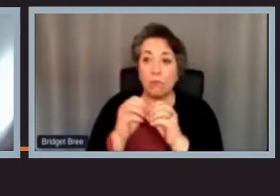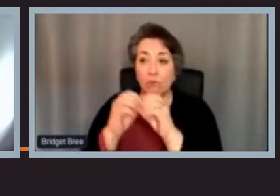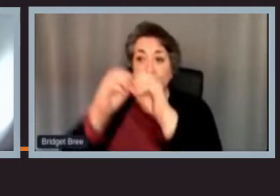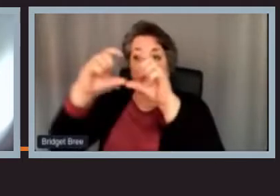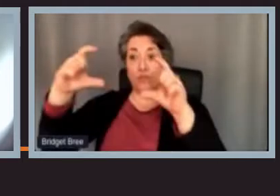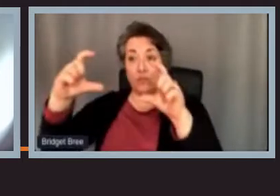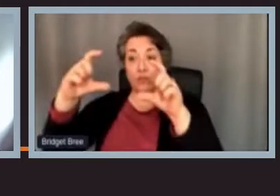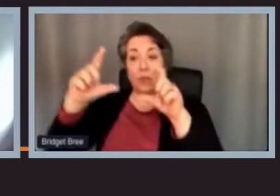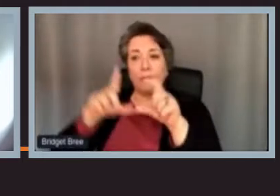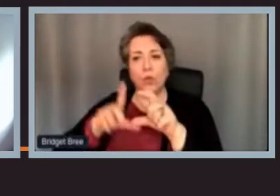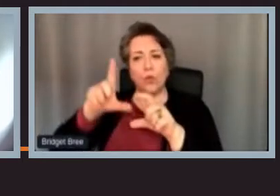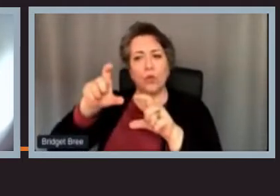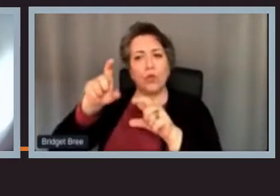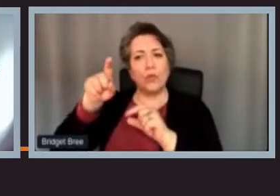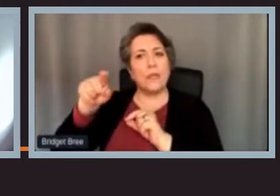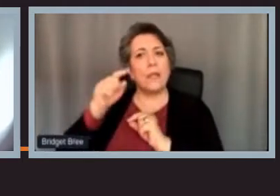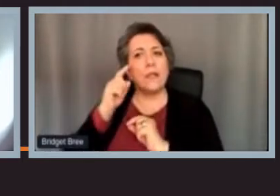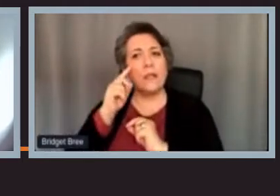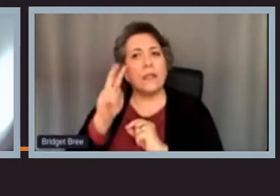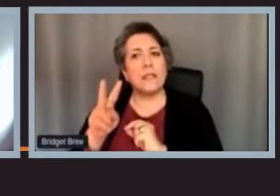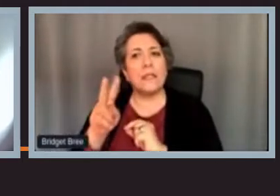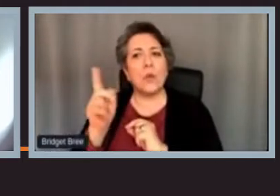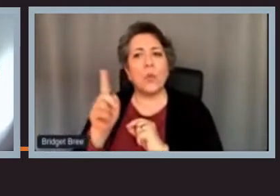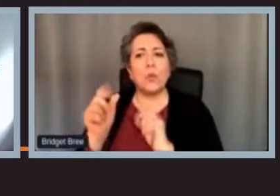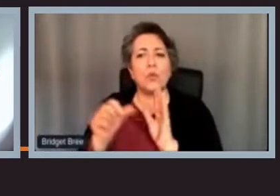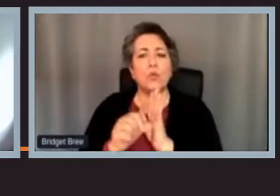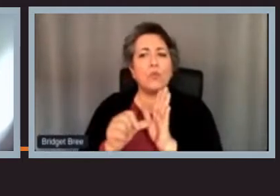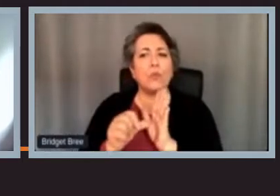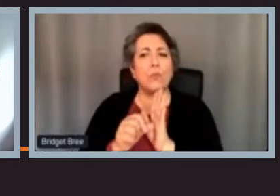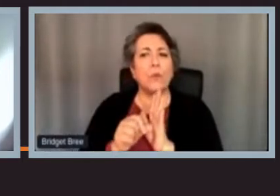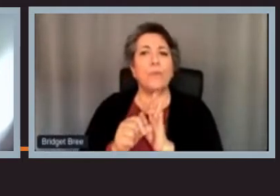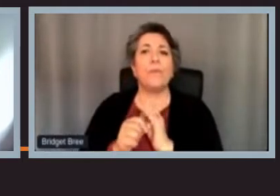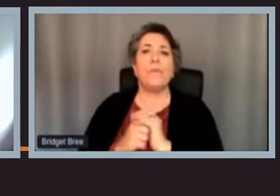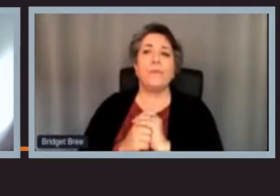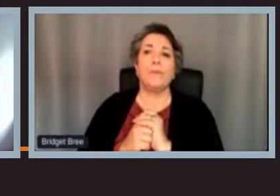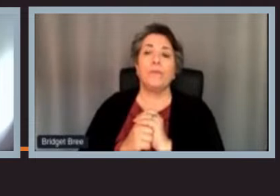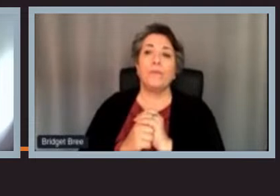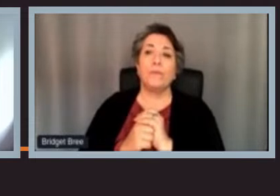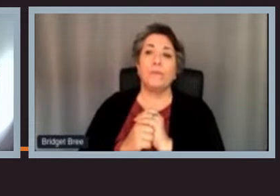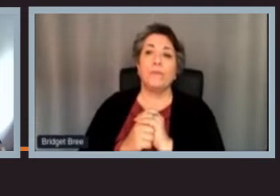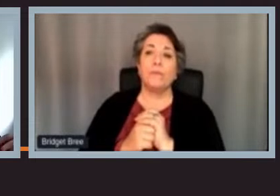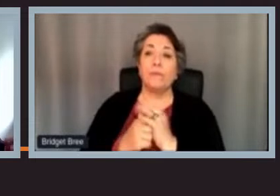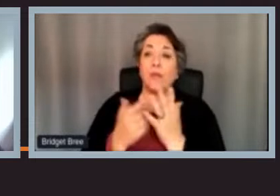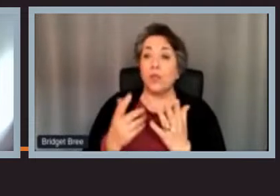Selecting it will give you an overview of the issues and steps you can follow to improve accessibility.